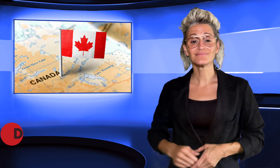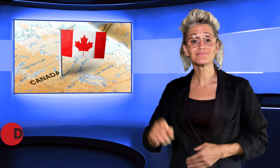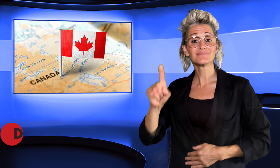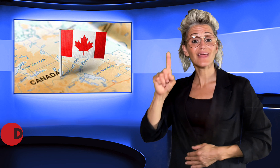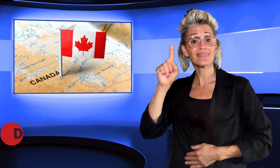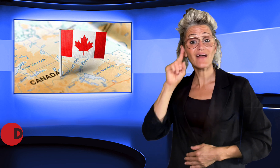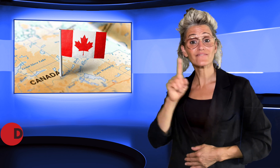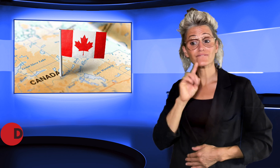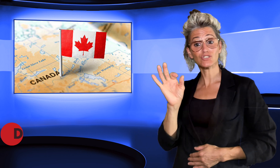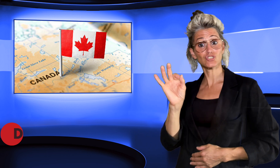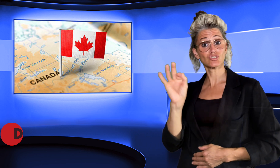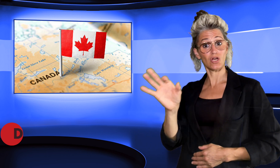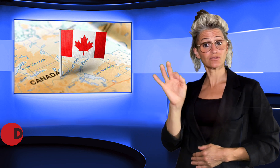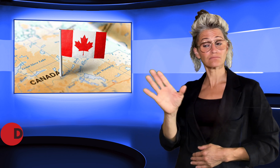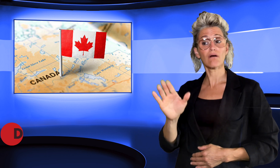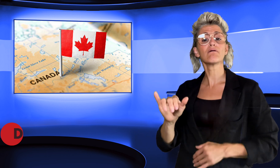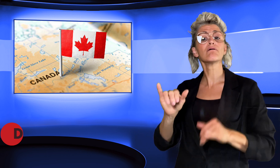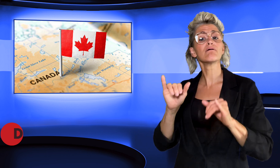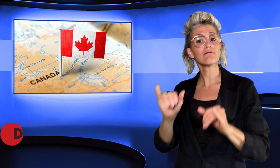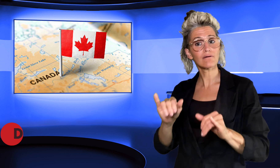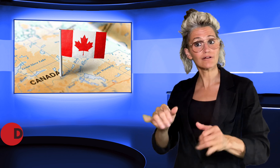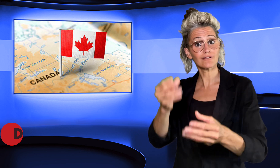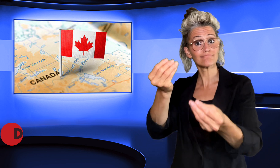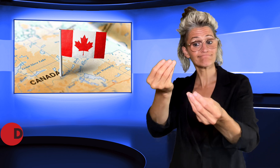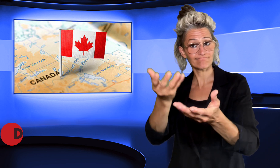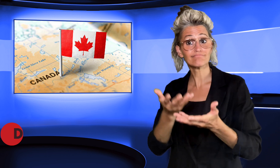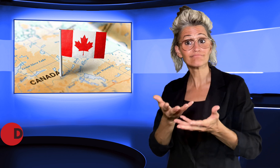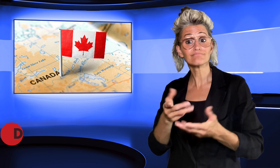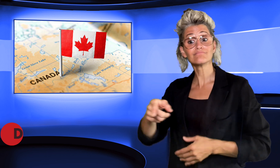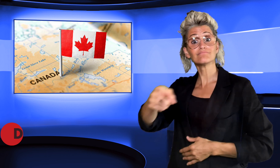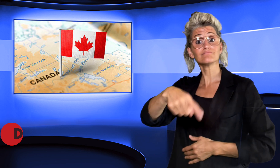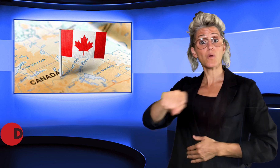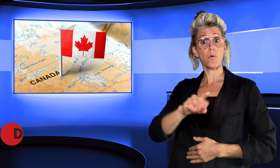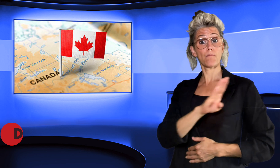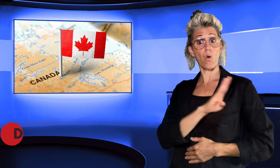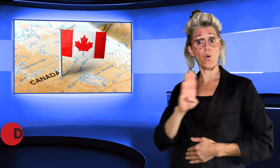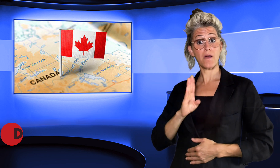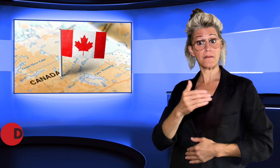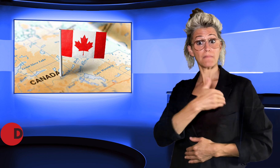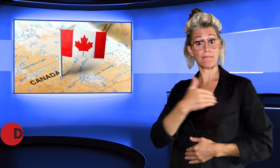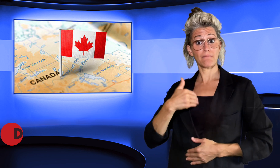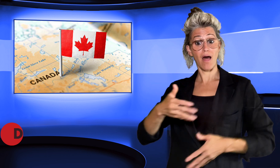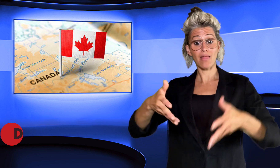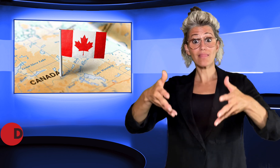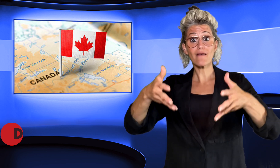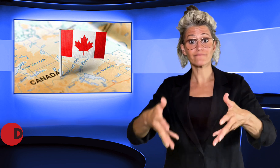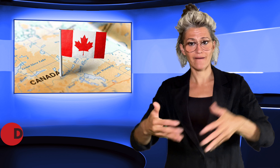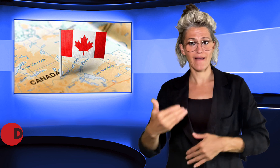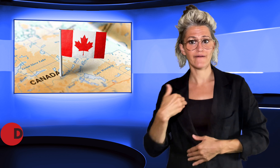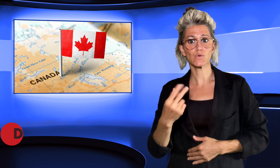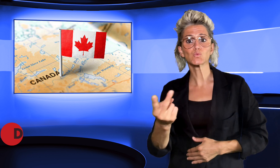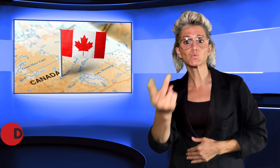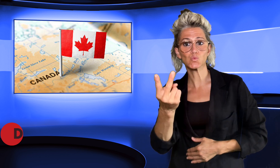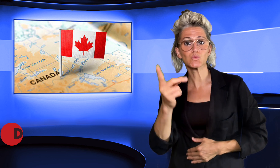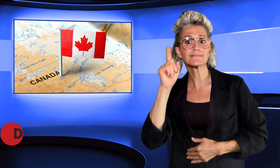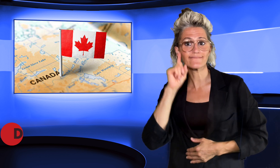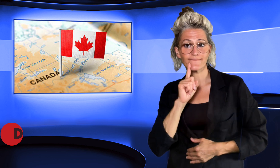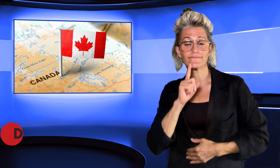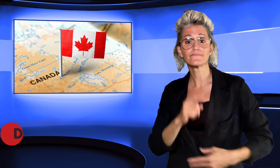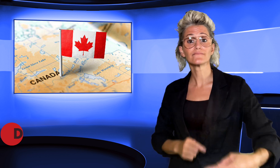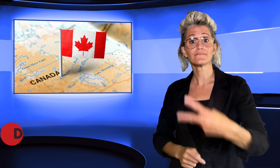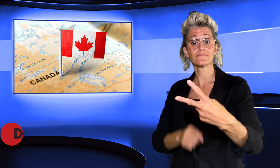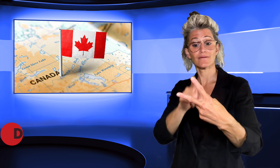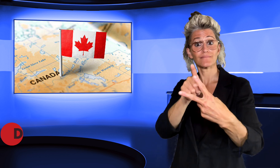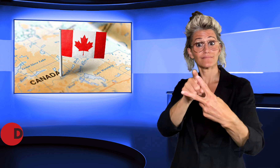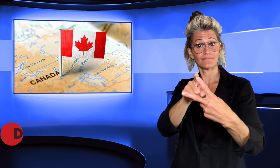[SIGNER]: DeafDots learned that the two remaining Deaf board members